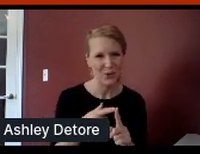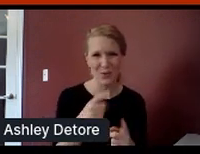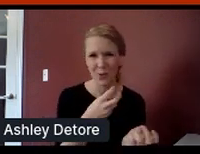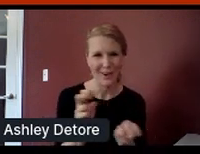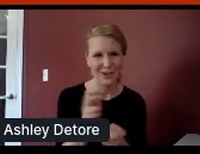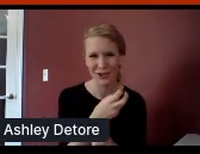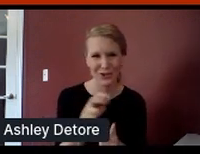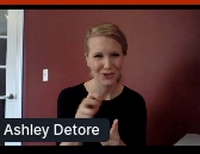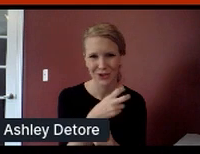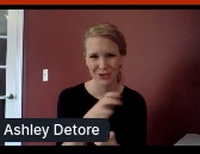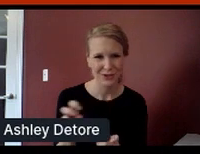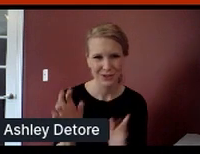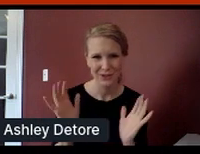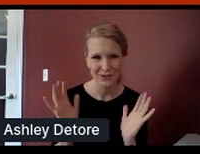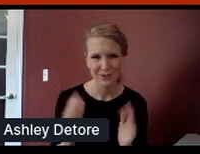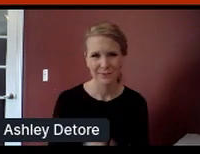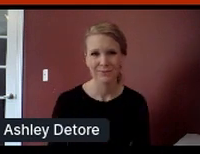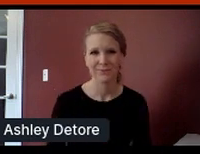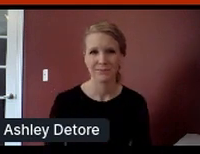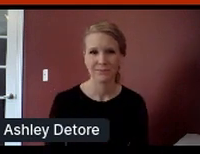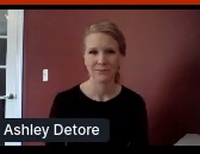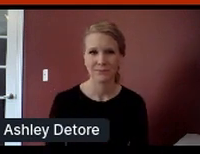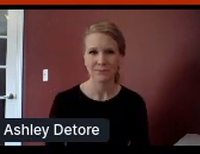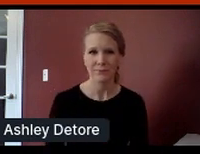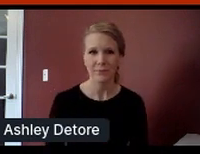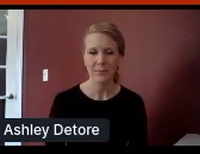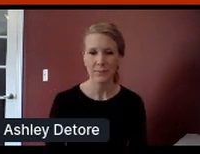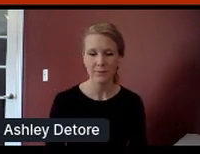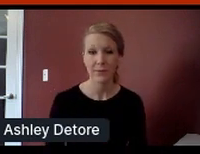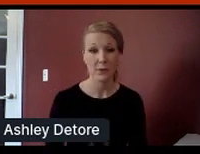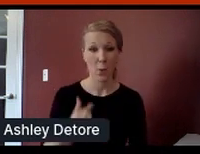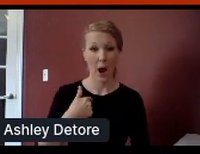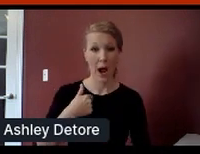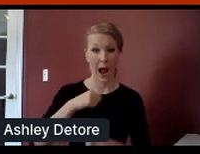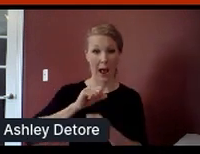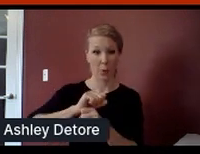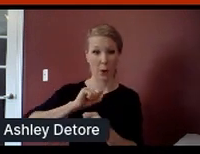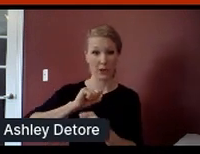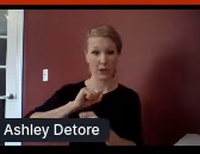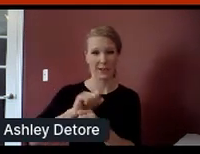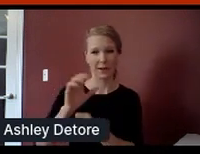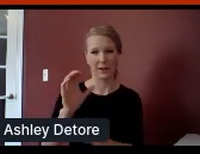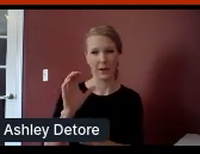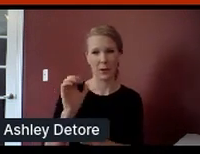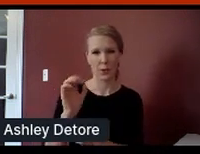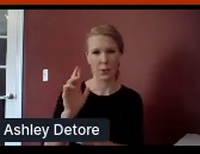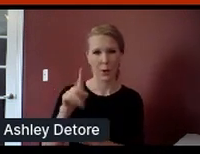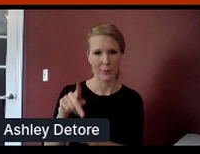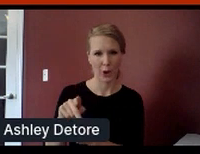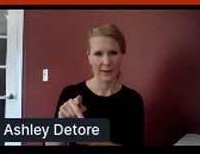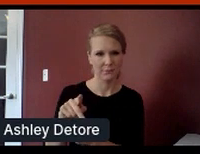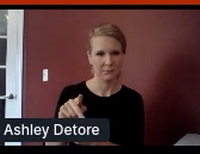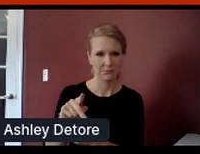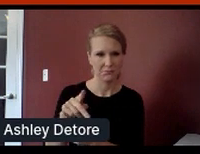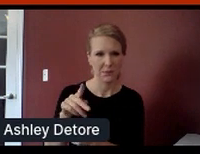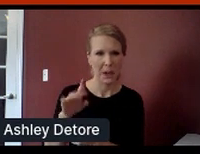I worked in corporate for many years. For like 17 years, I worked in corporate.